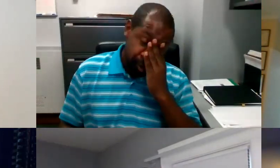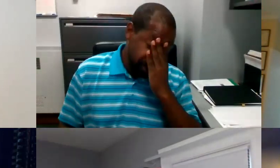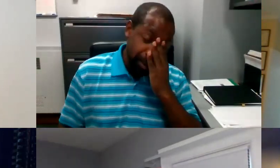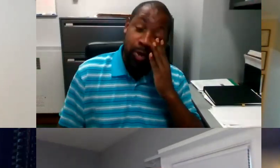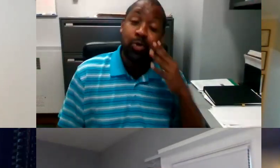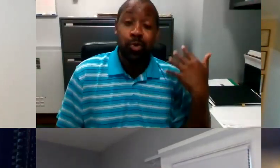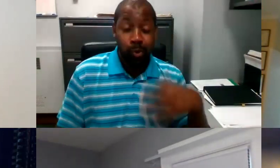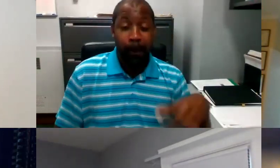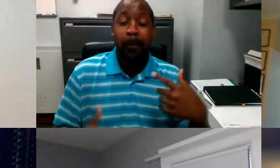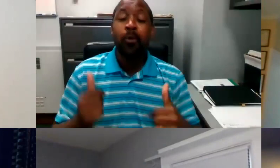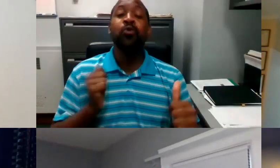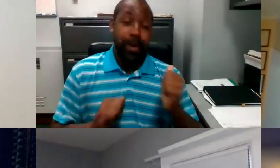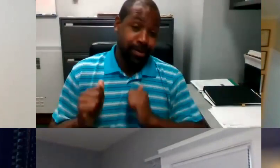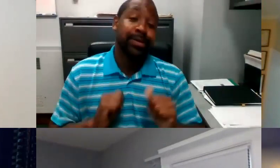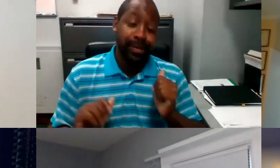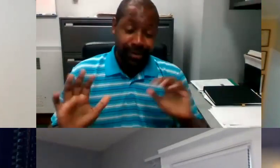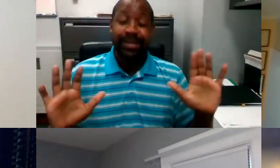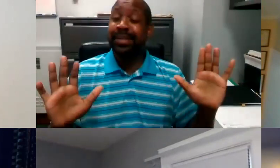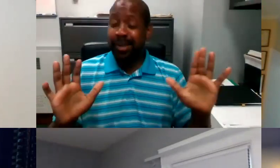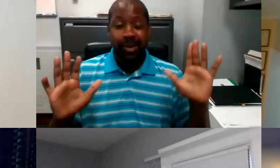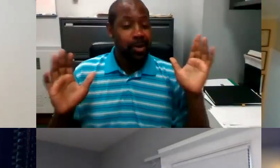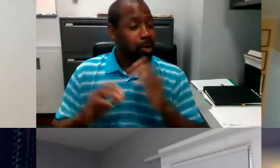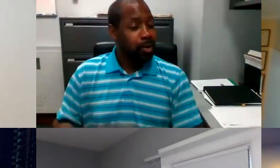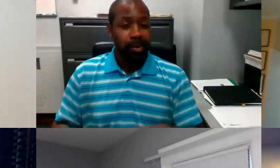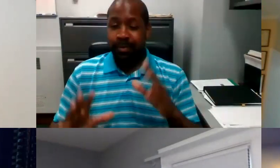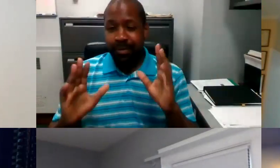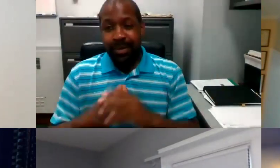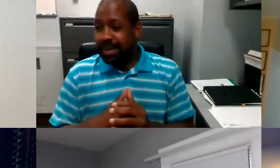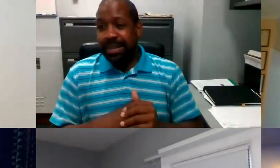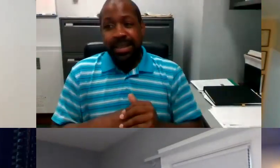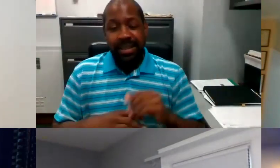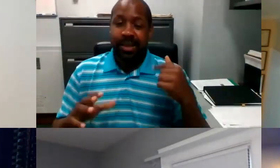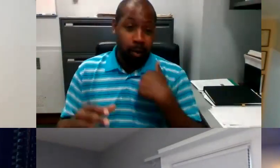AND WE HOSTED A COMMUNITY FORUM RECENTLY WITH THE INTERPRETING COMMUNITY. THAT WAS MONDAY.